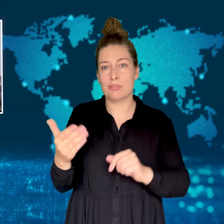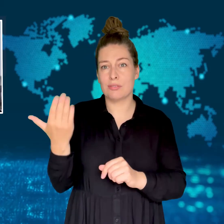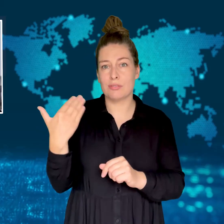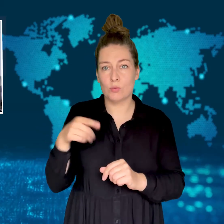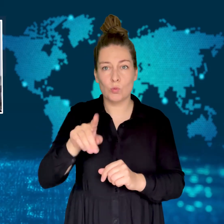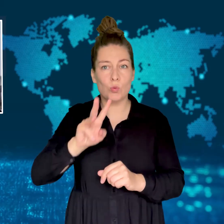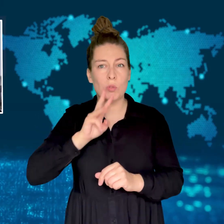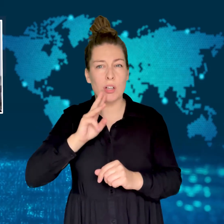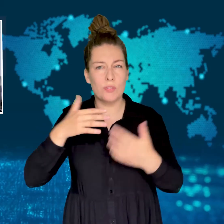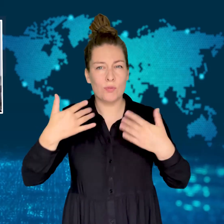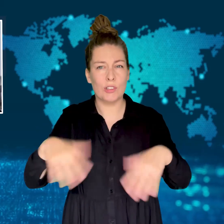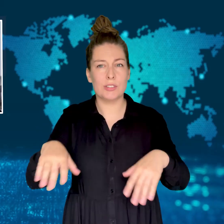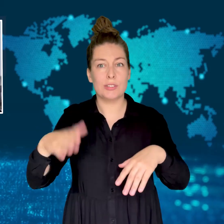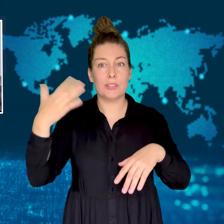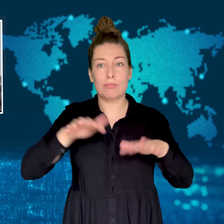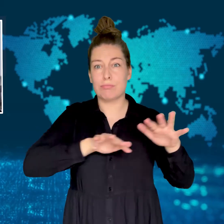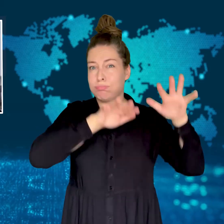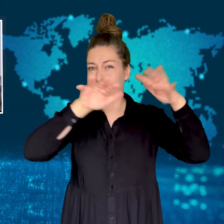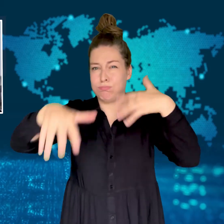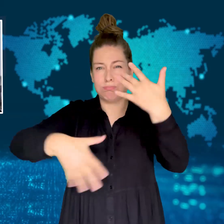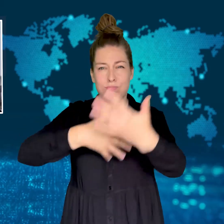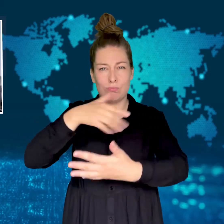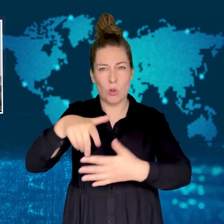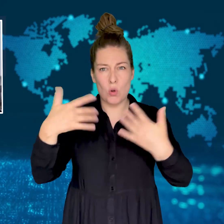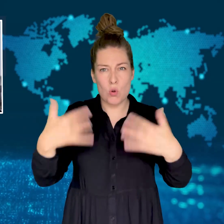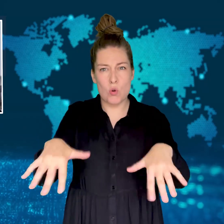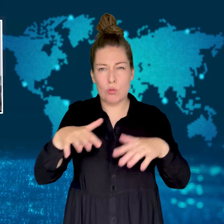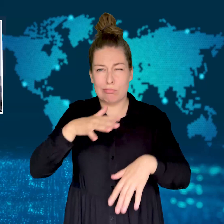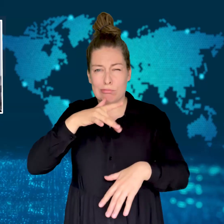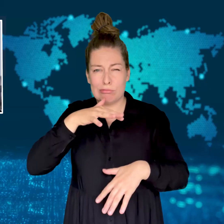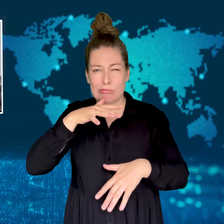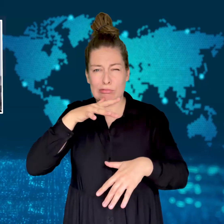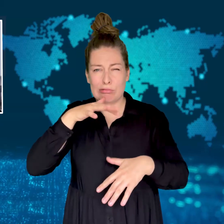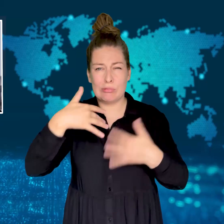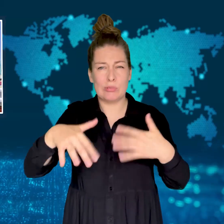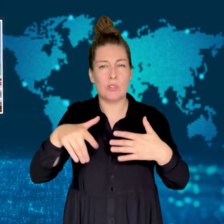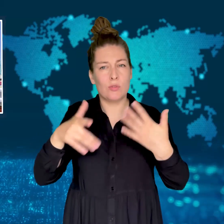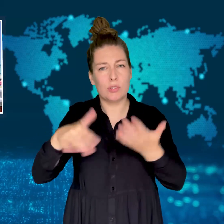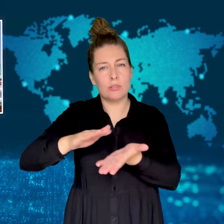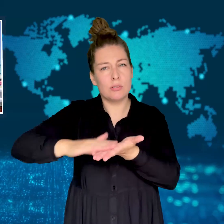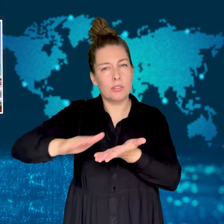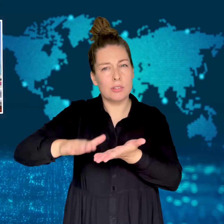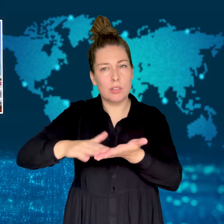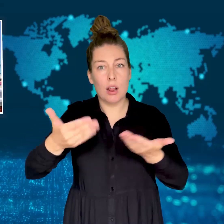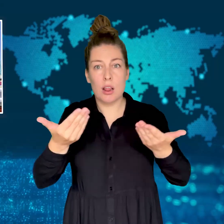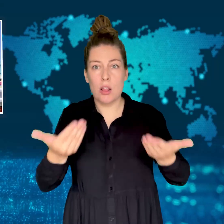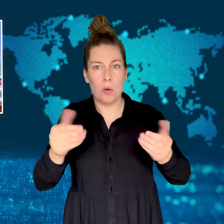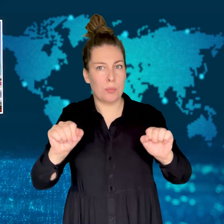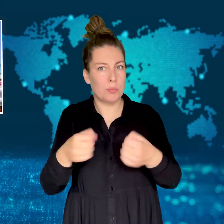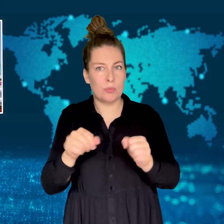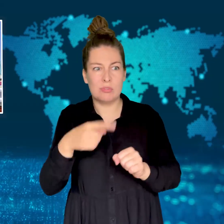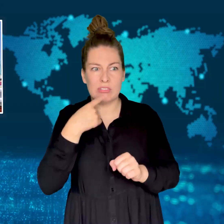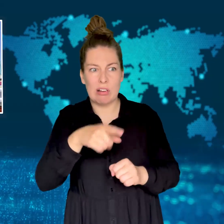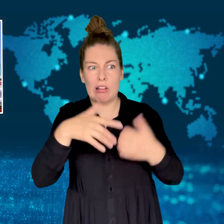is sitting in around 1,000 giant tanks.